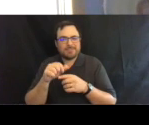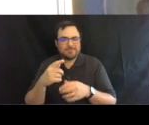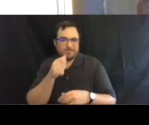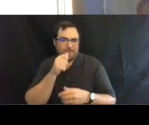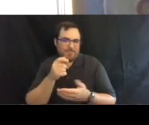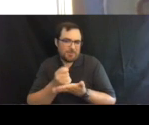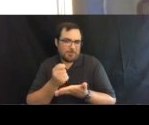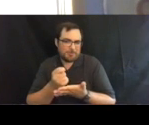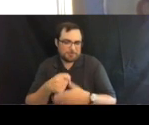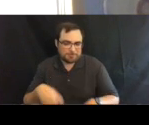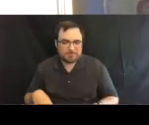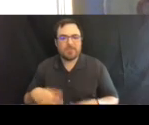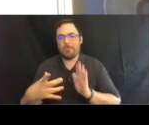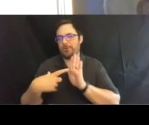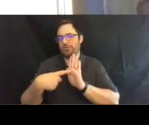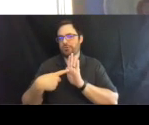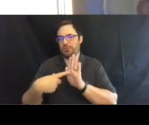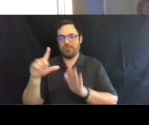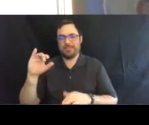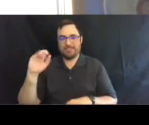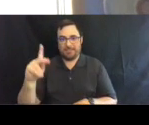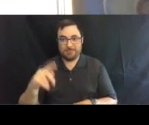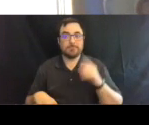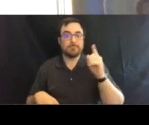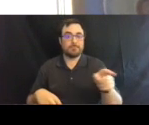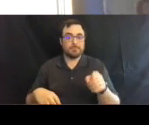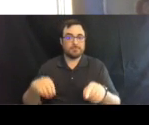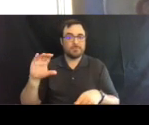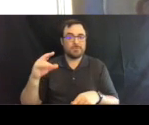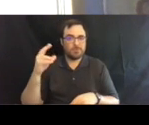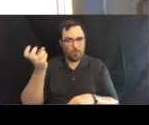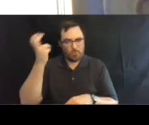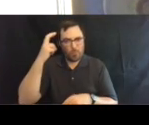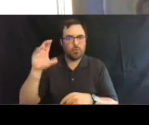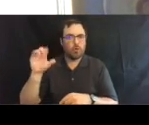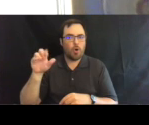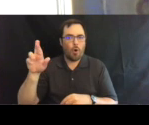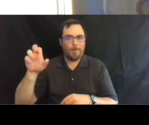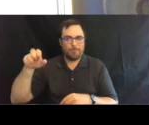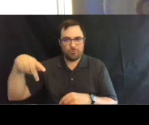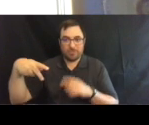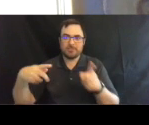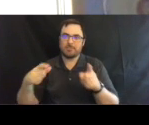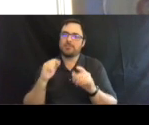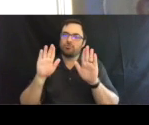these links. So on Cochlear Corporation develop these great little booklets